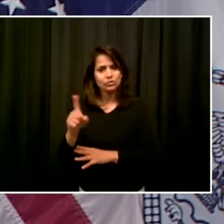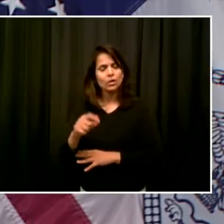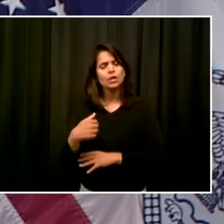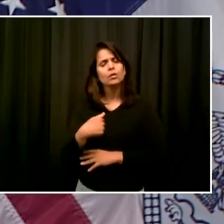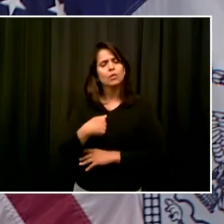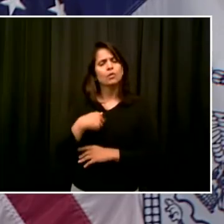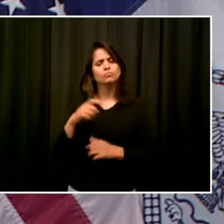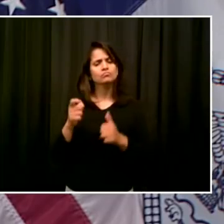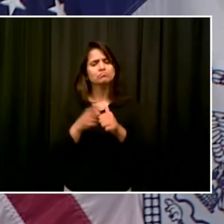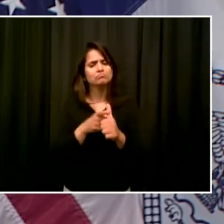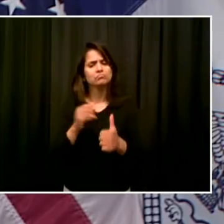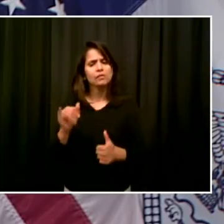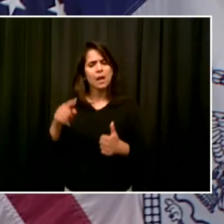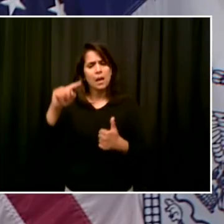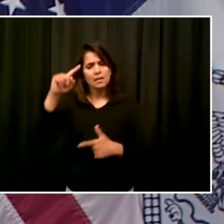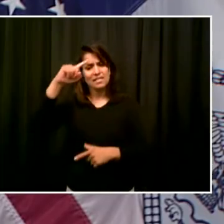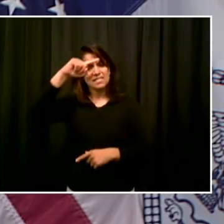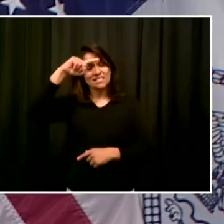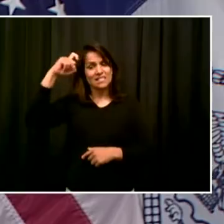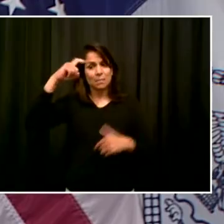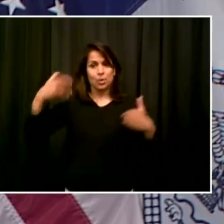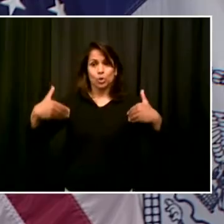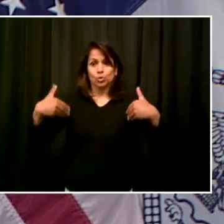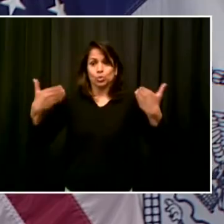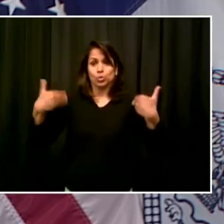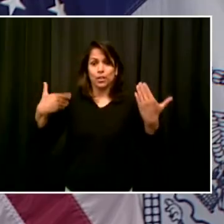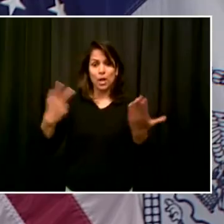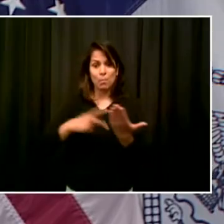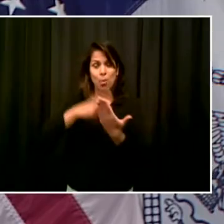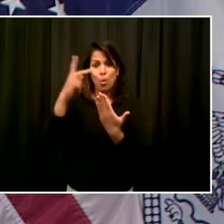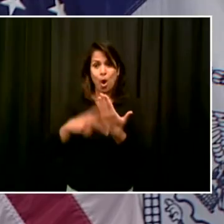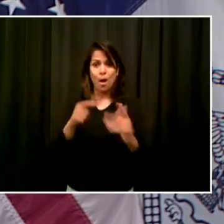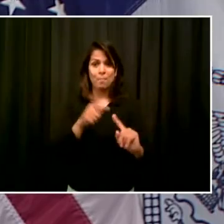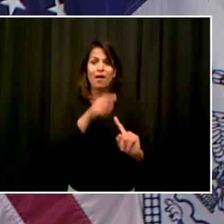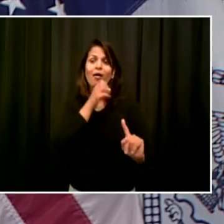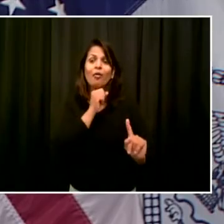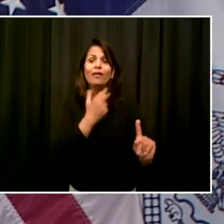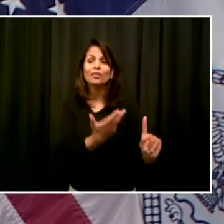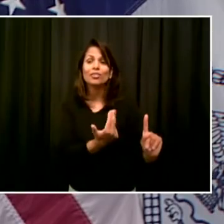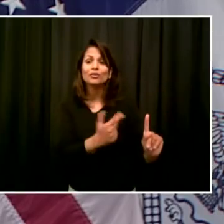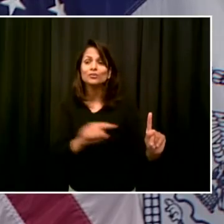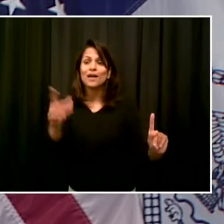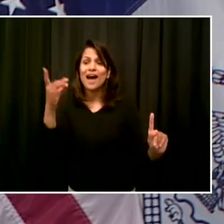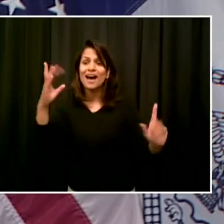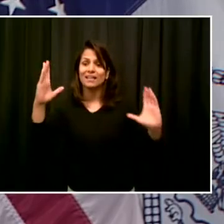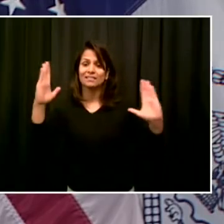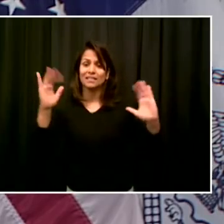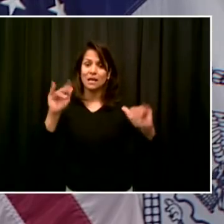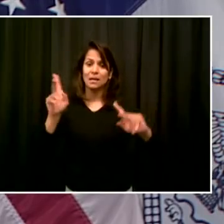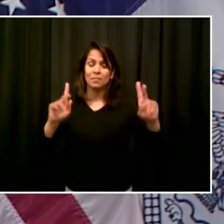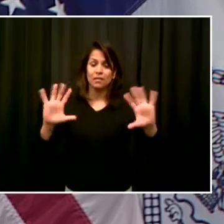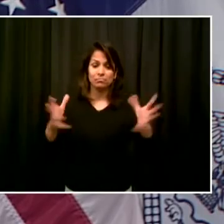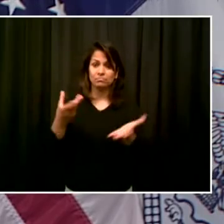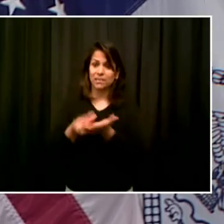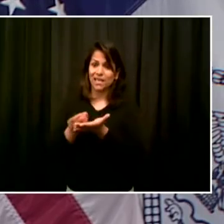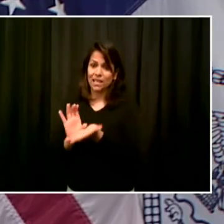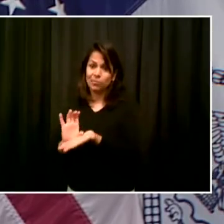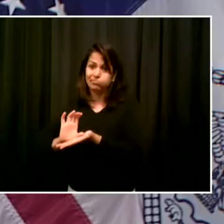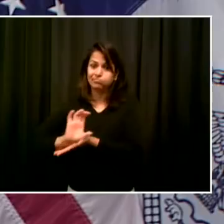YOUFO R TAIKNG MY QUESTION. FMYIT RS QSUETION IFOS R SUMMER YOUTH PROGRAMMING.